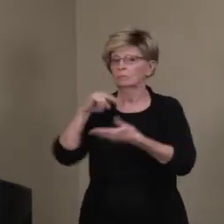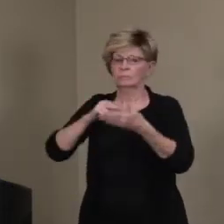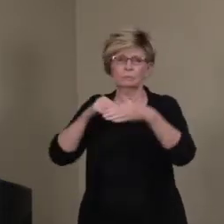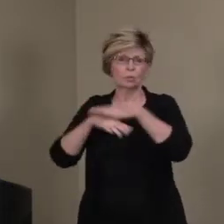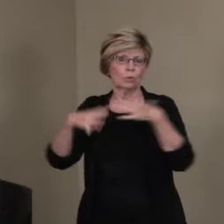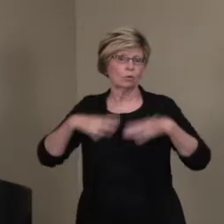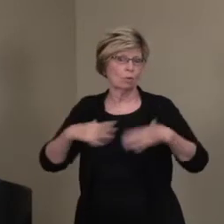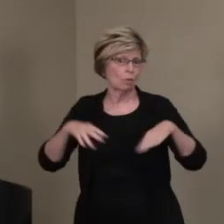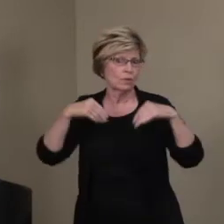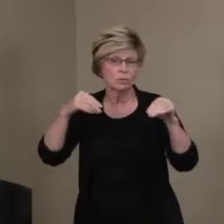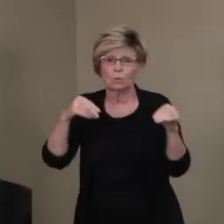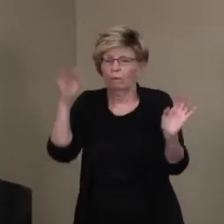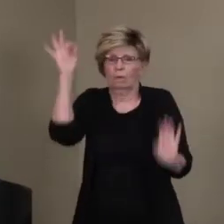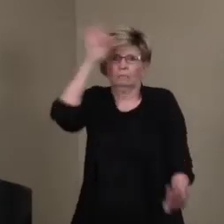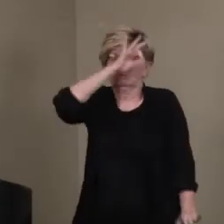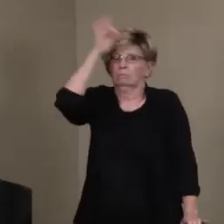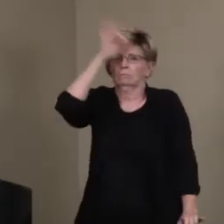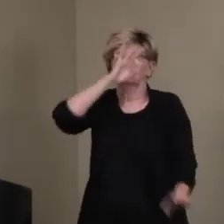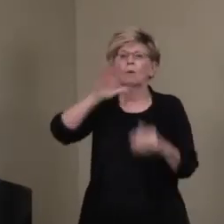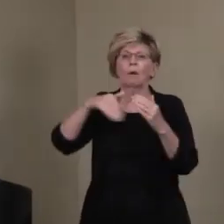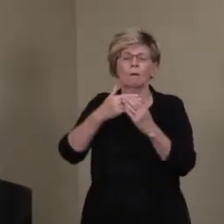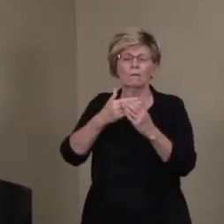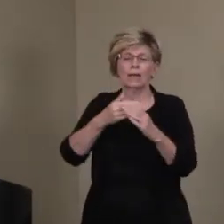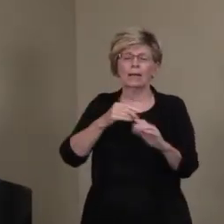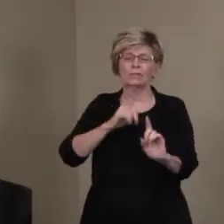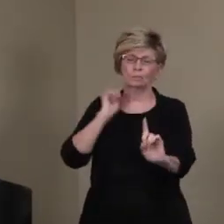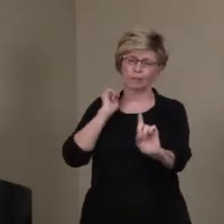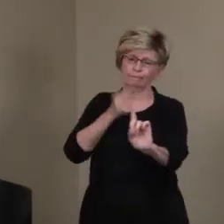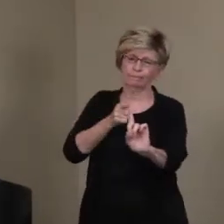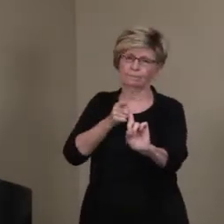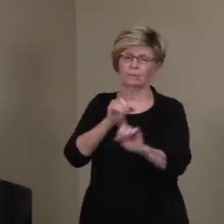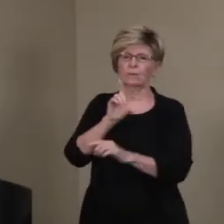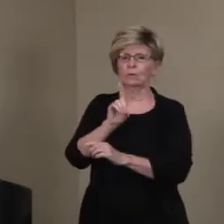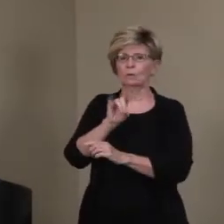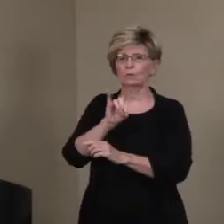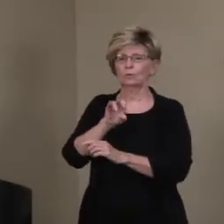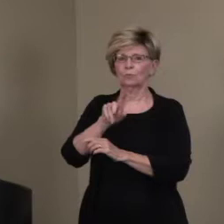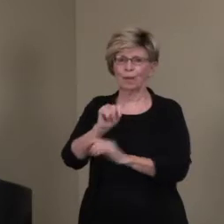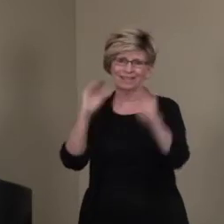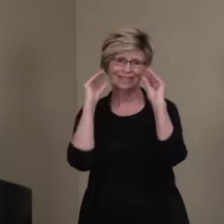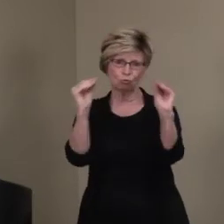to grocery shop or how to shop for their own clothing so you have to be explicit